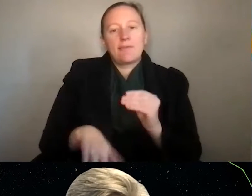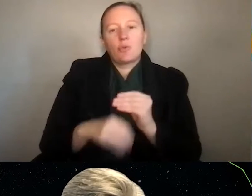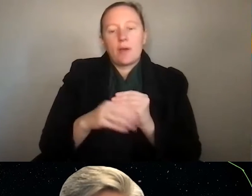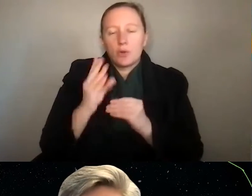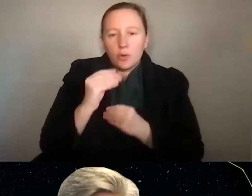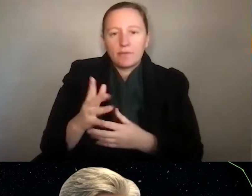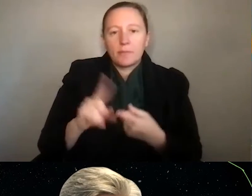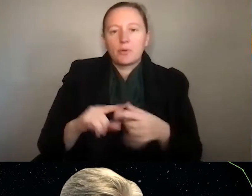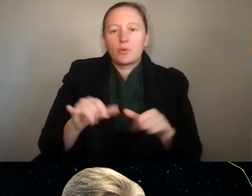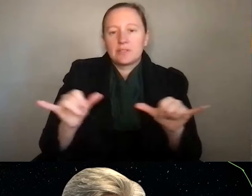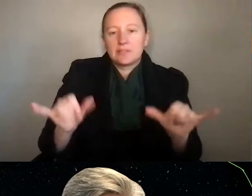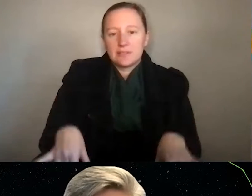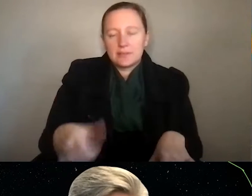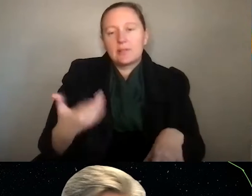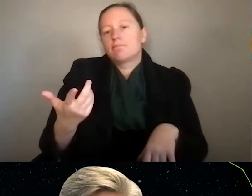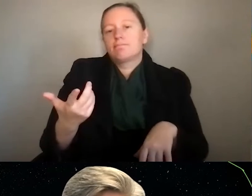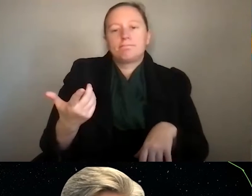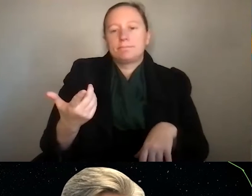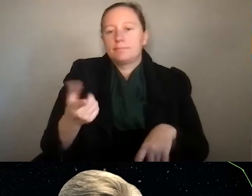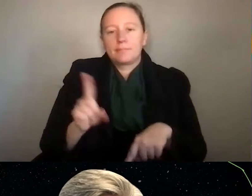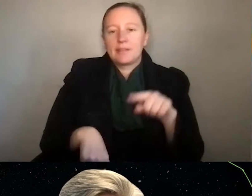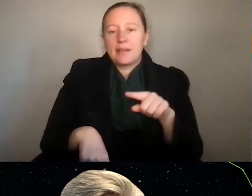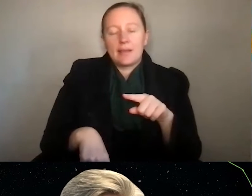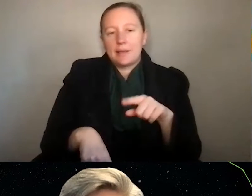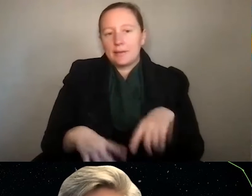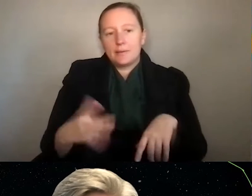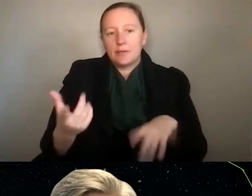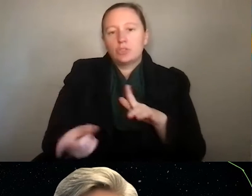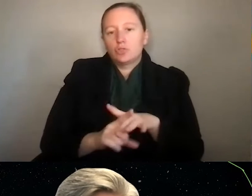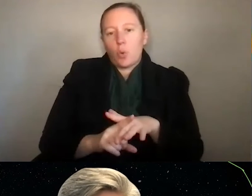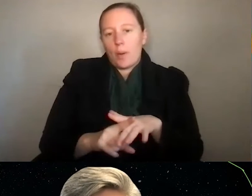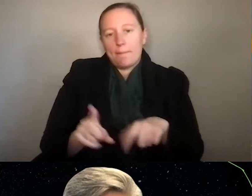so you can't just show up.